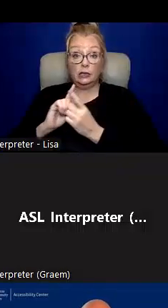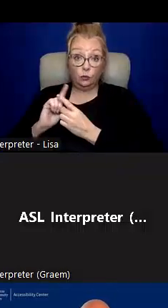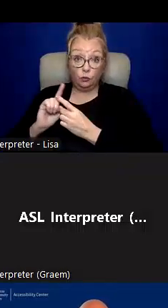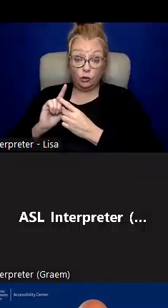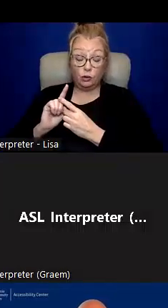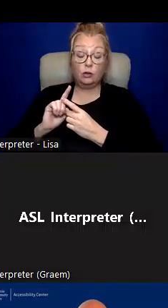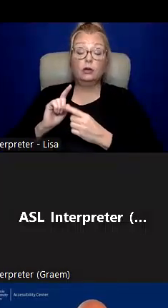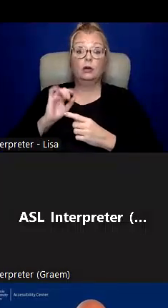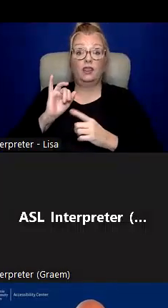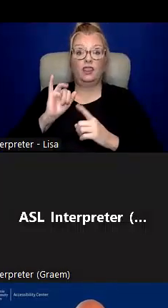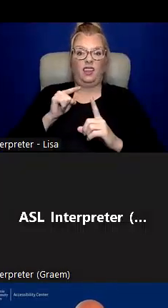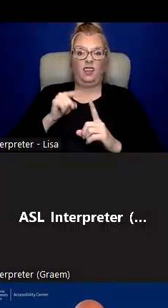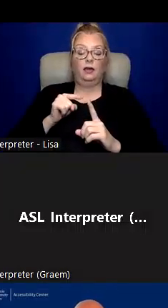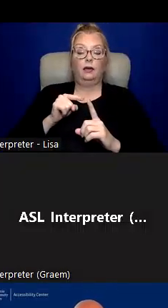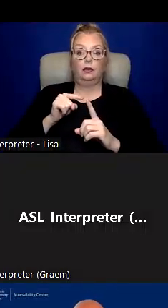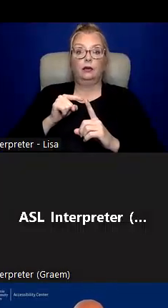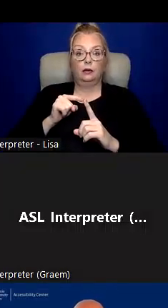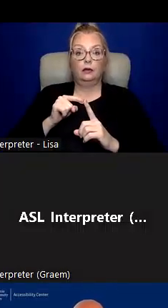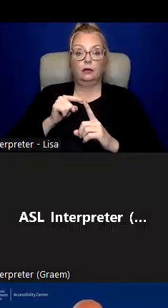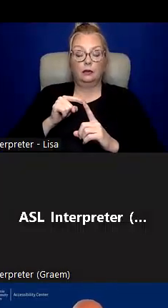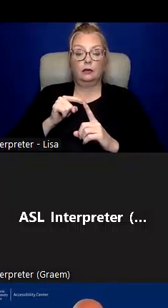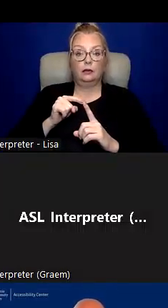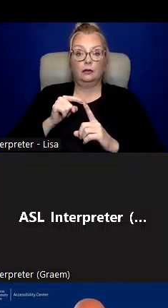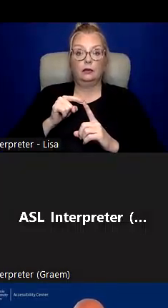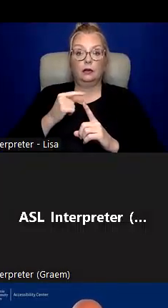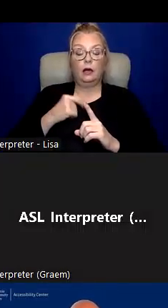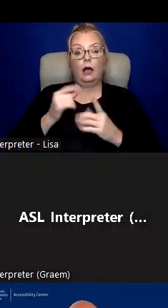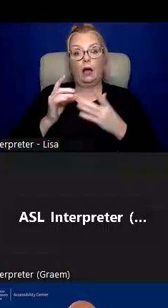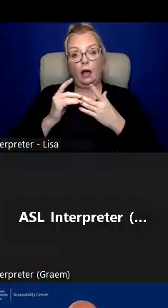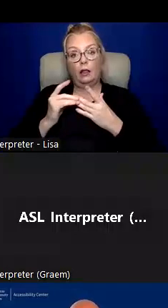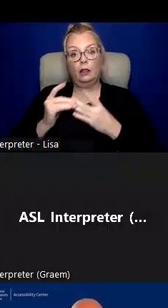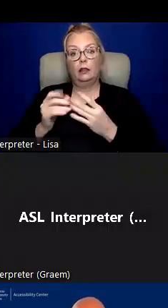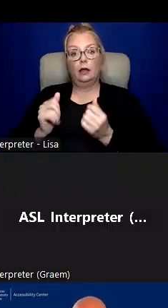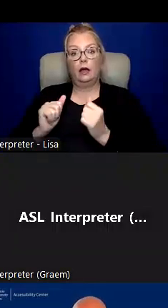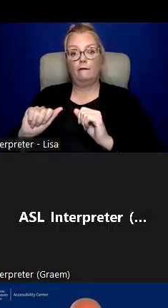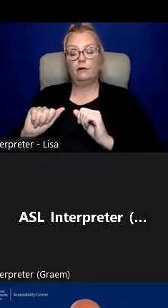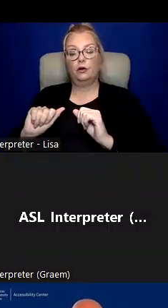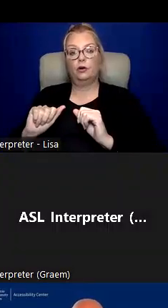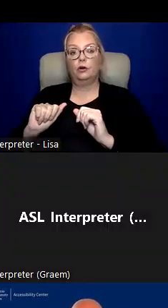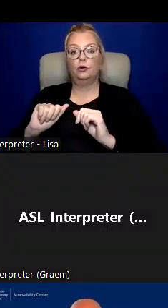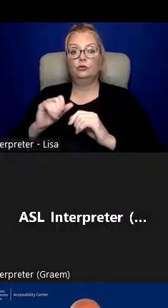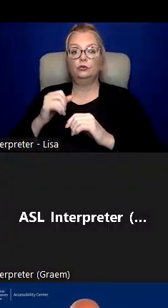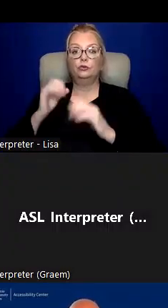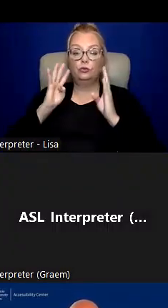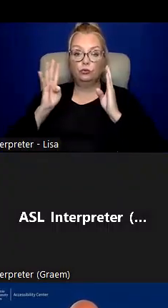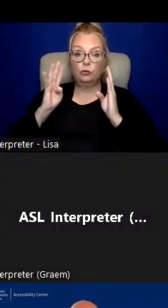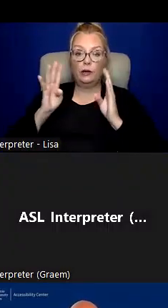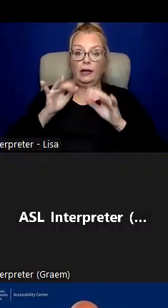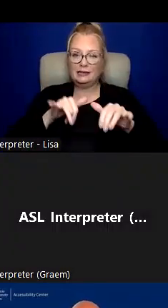was I led an effort to create a standardized way for,